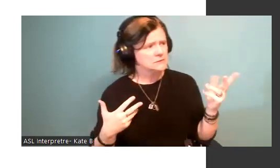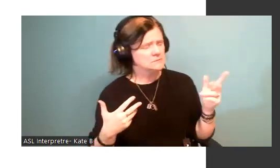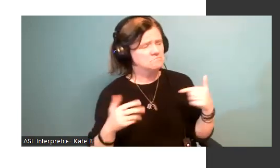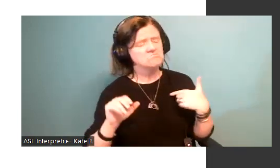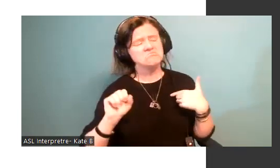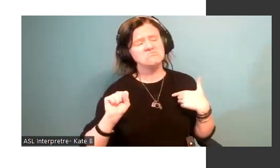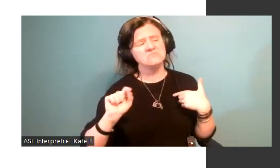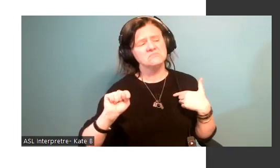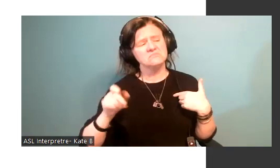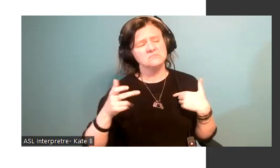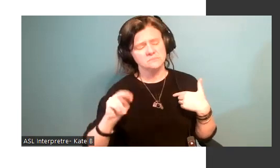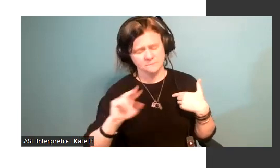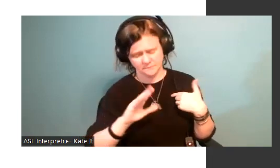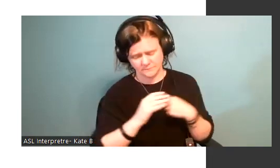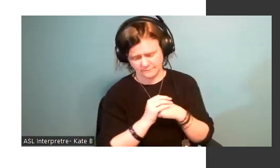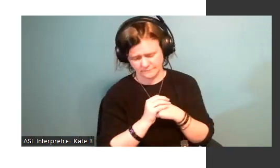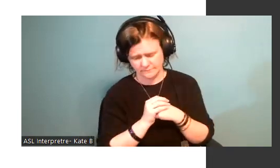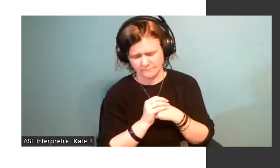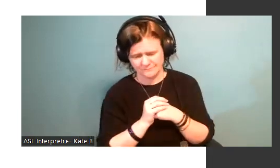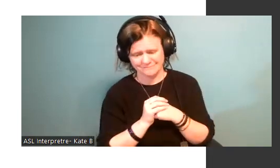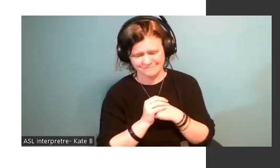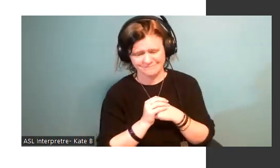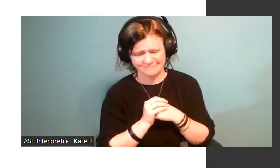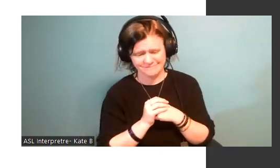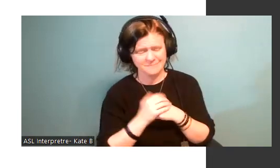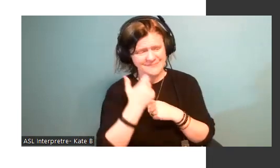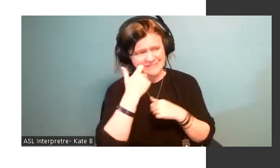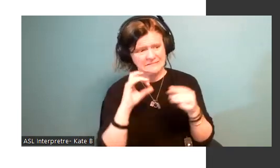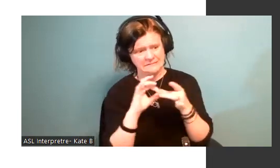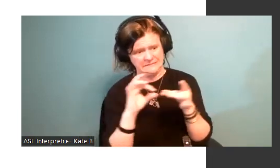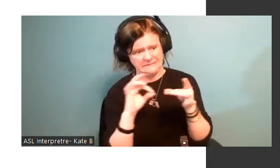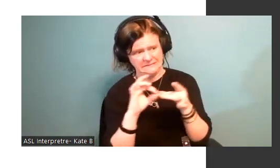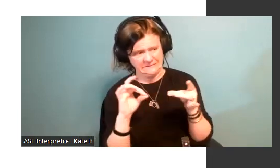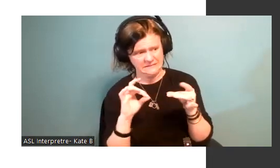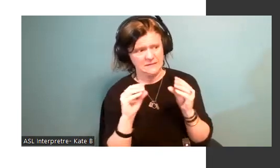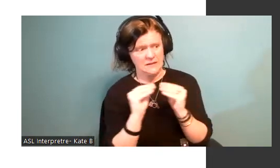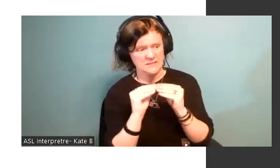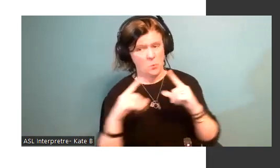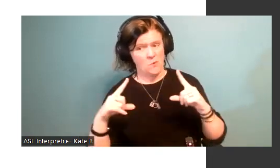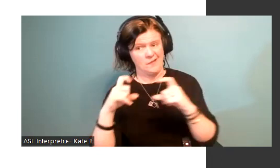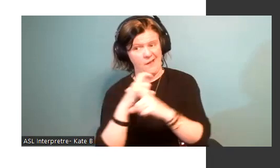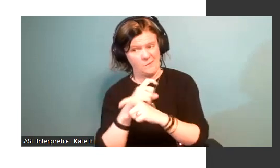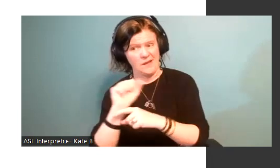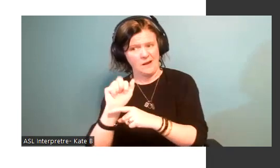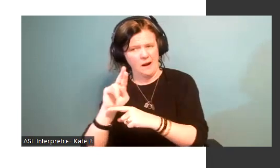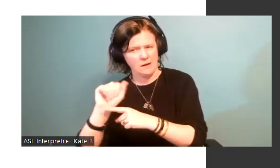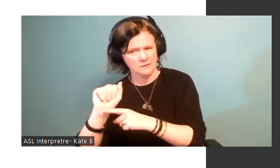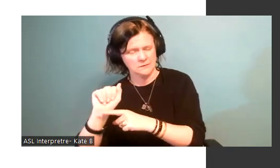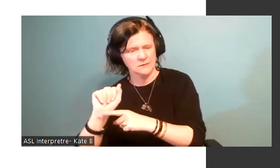So, that pretty much concludes. Stephen, do we want to cover anything before I move on to the last couple of slides? >> Stephen Polacek: The